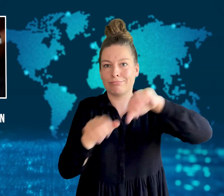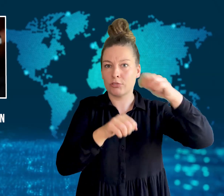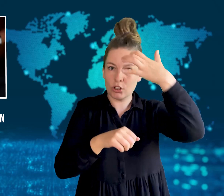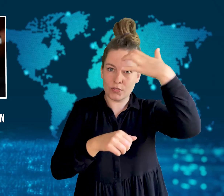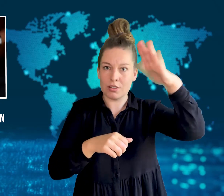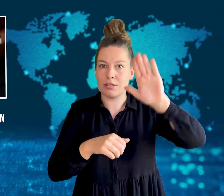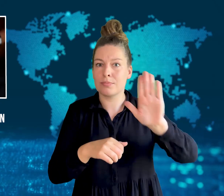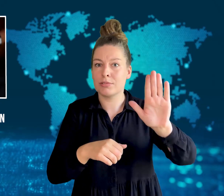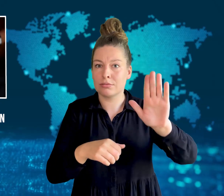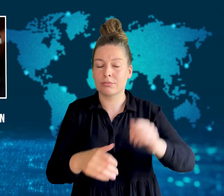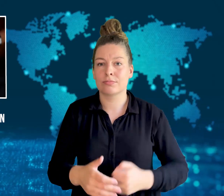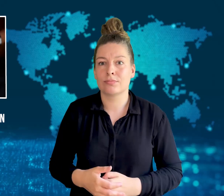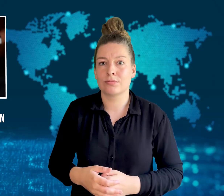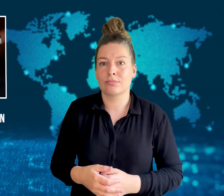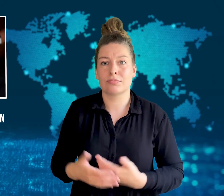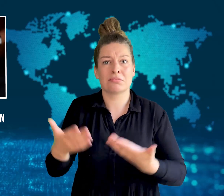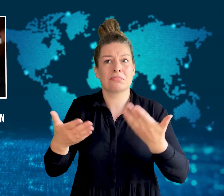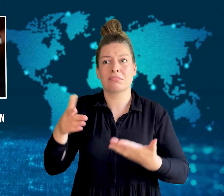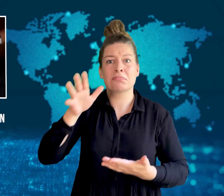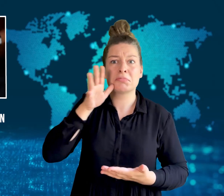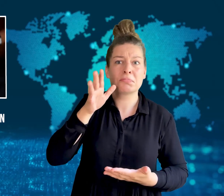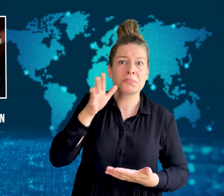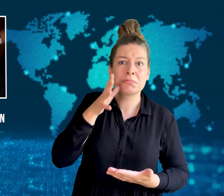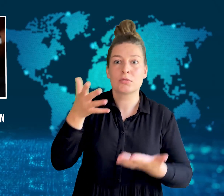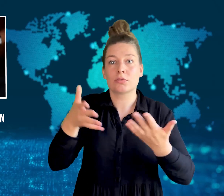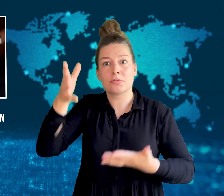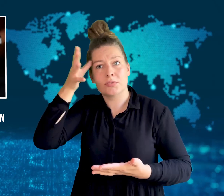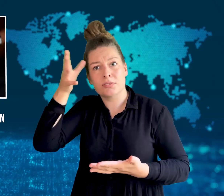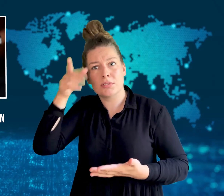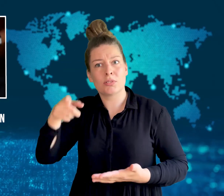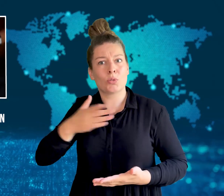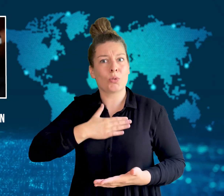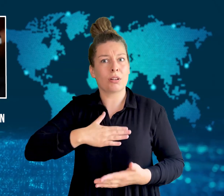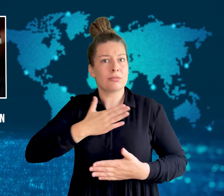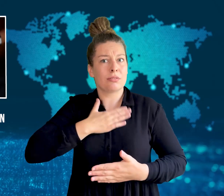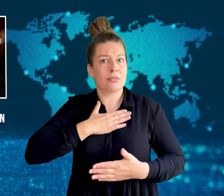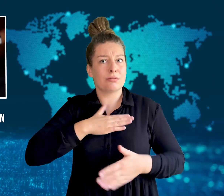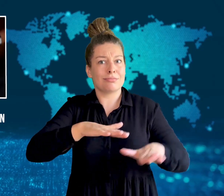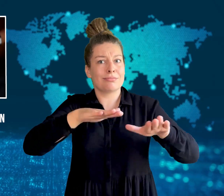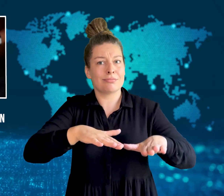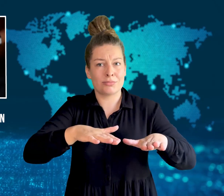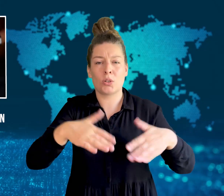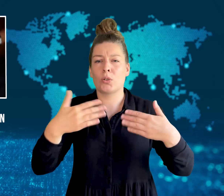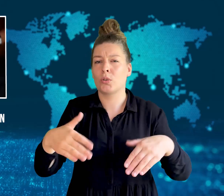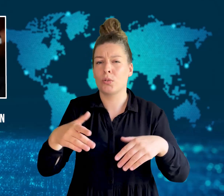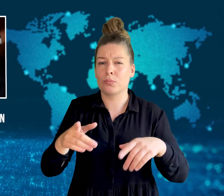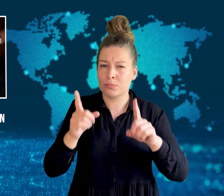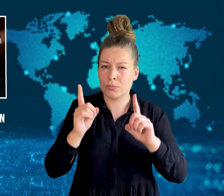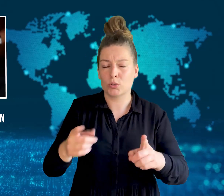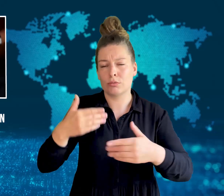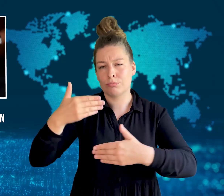If the mother wants to regain her ability to be a legal guardian,